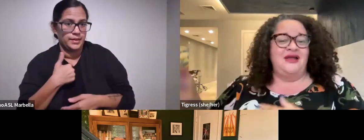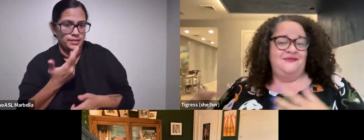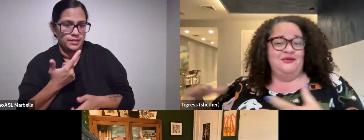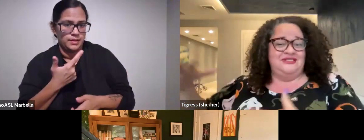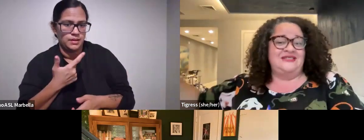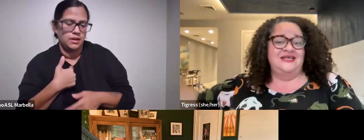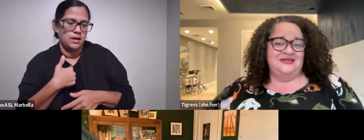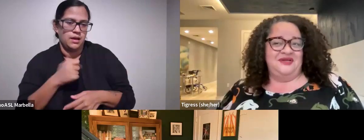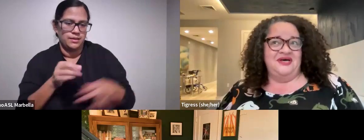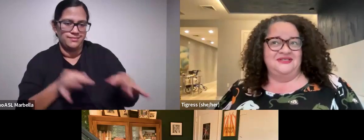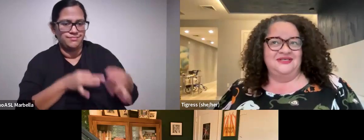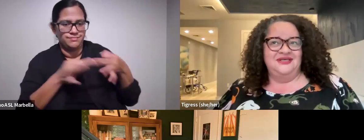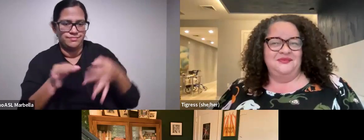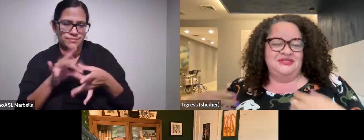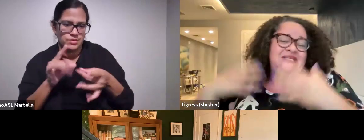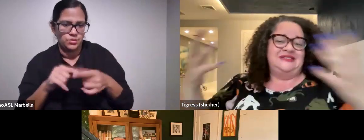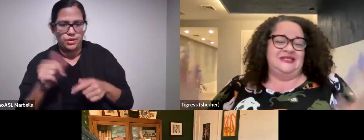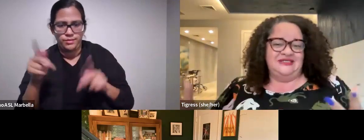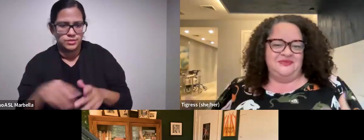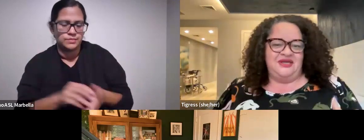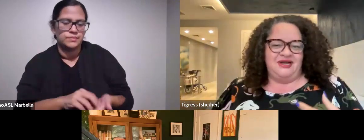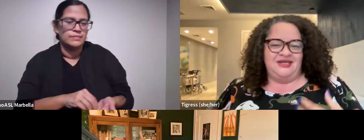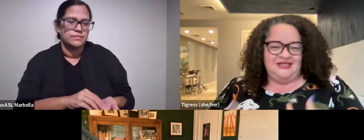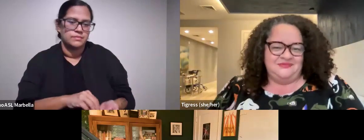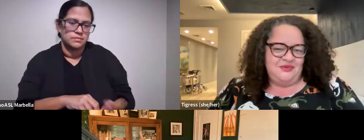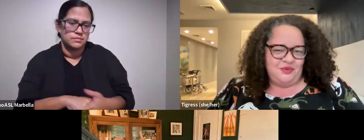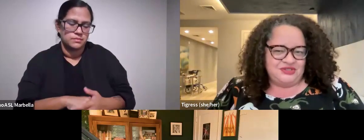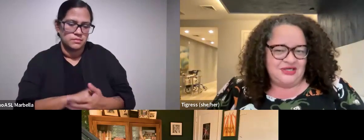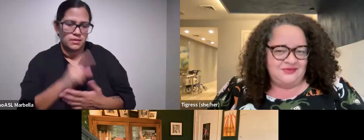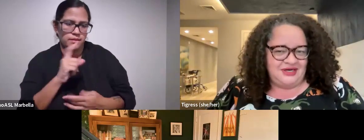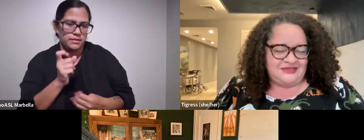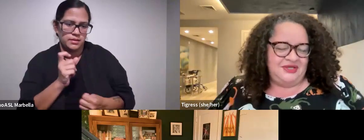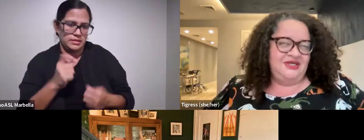I can forward this essay to somebody else because it is me, right? It is me when we're talking about it as me.